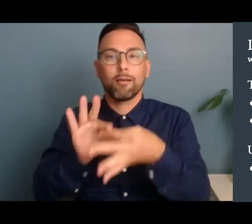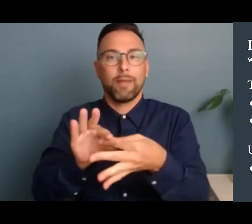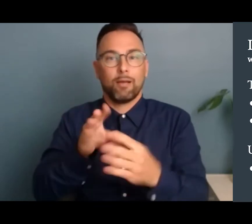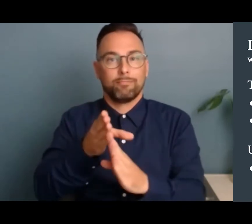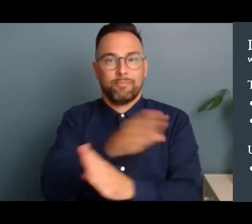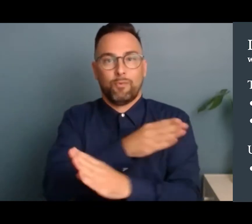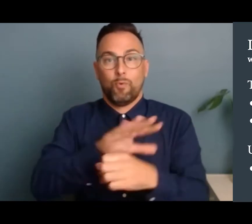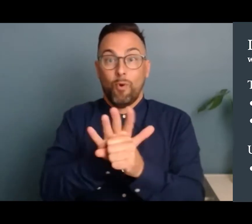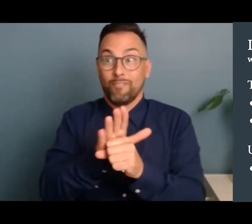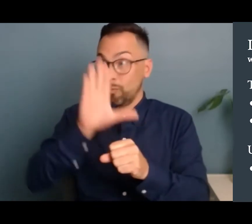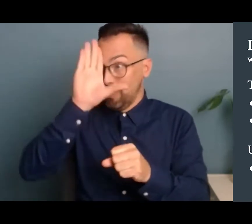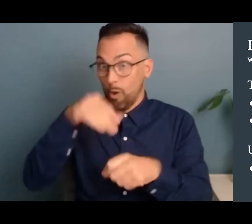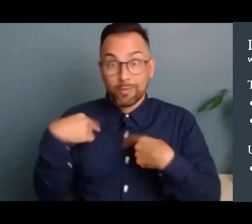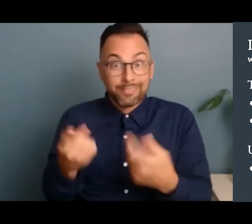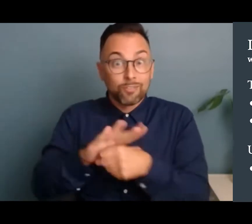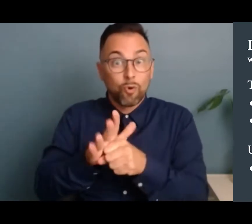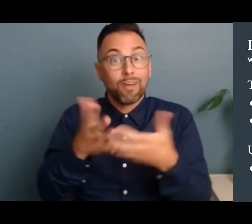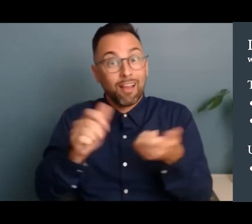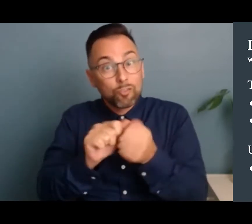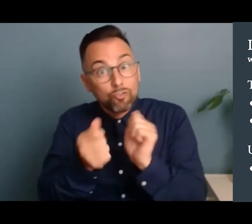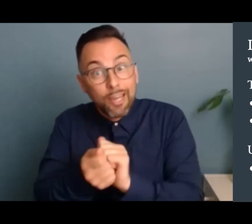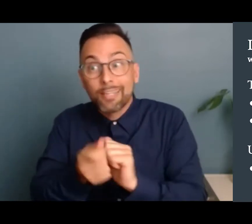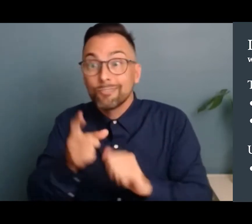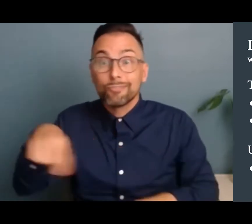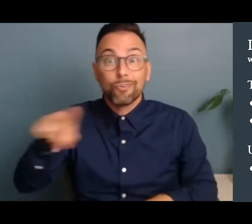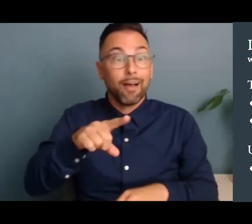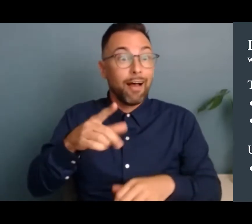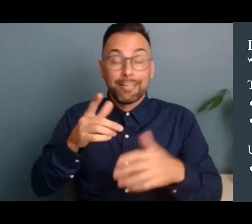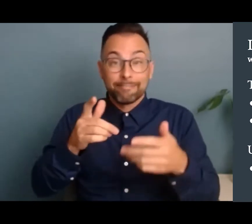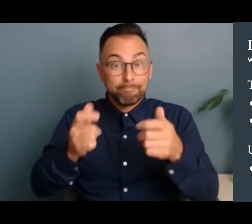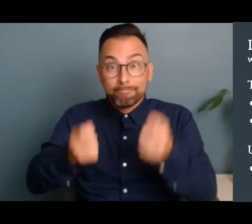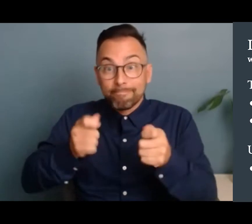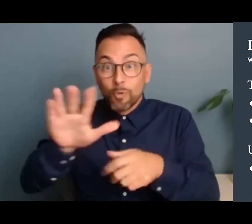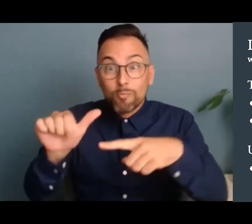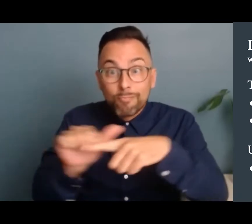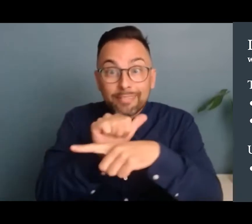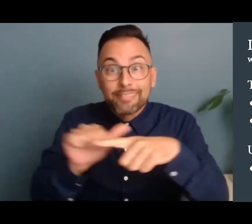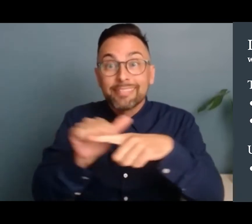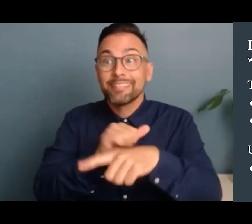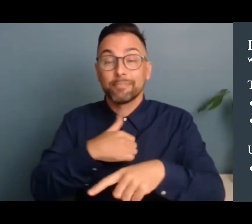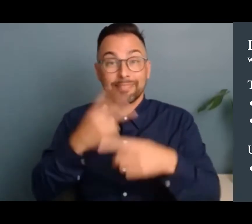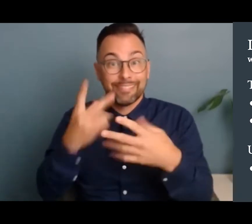And so a lot of the responses here were pre-COVID. We do understand that since COVID, practices have changed,